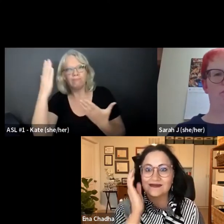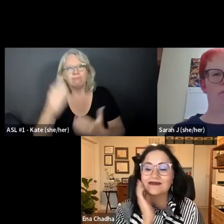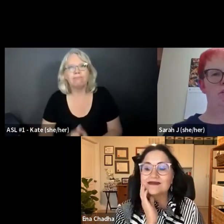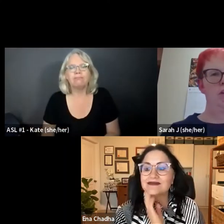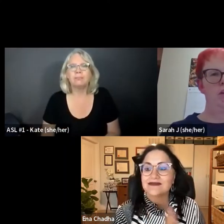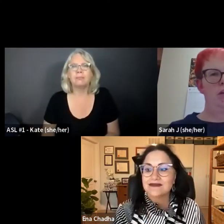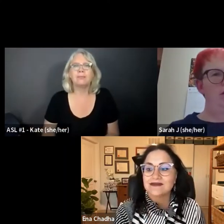HELLO.